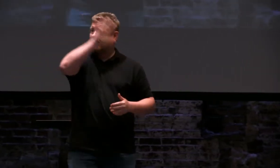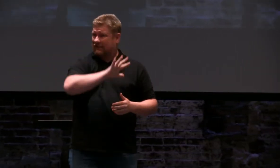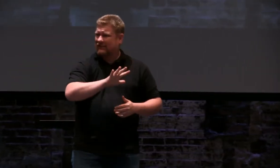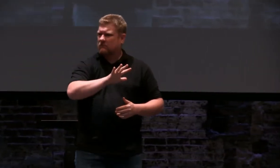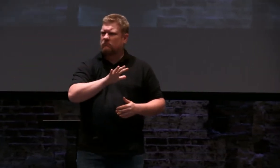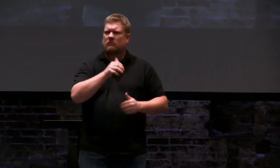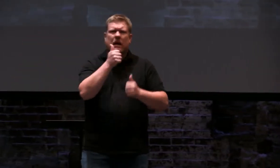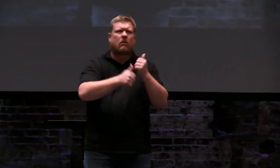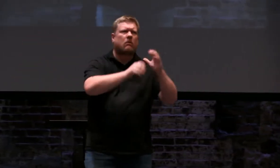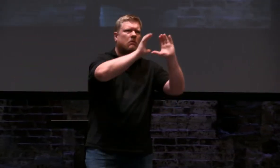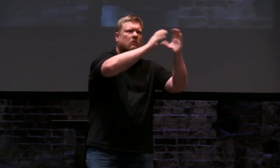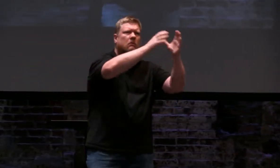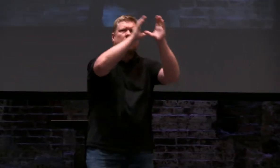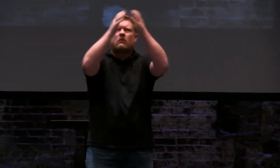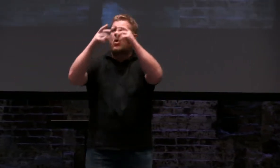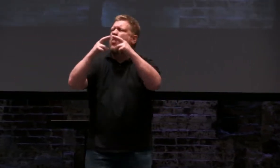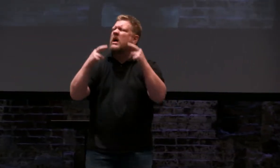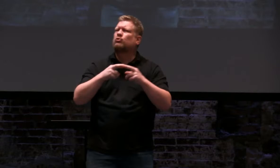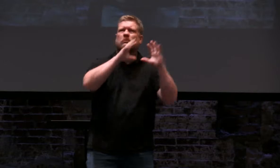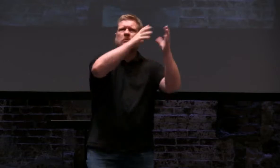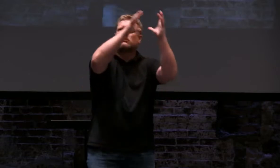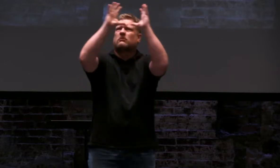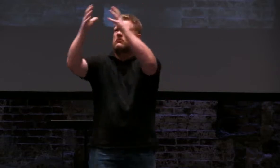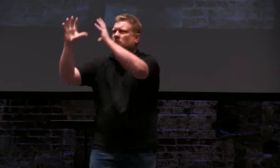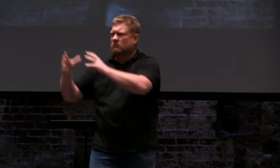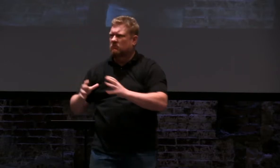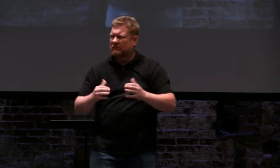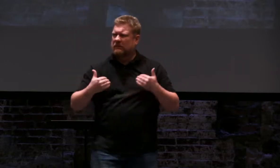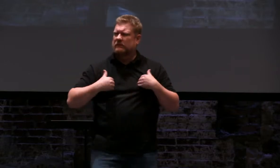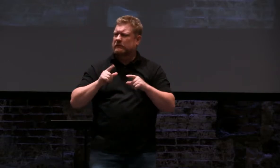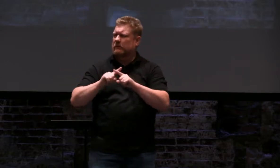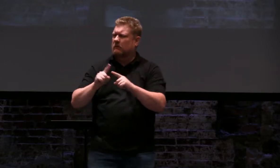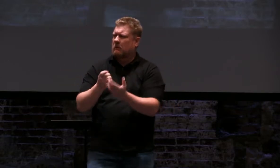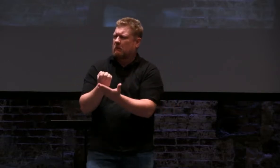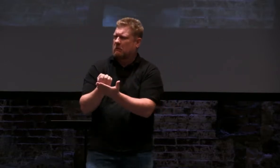The idea is regionally, throughout the country,